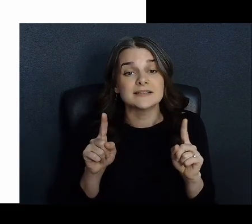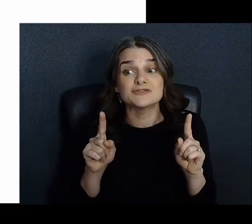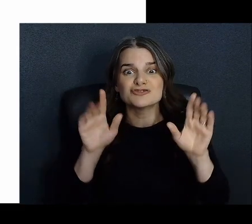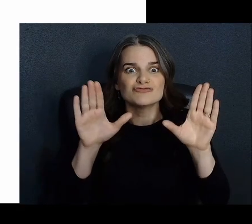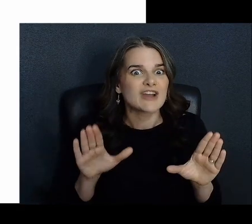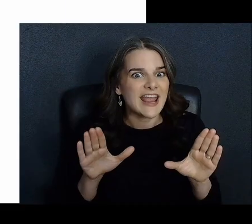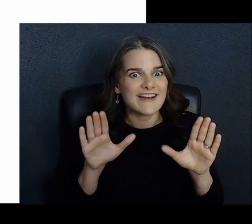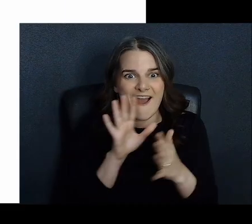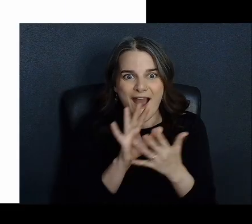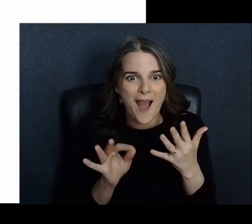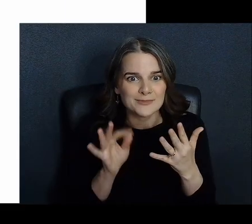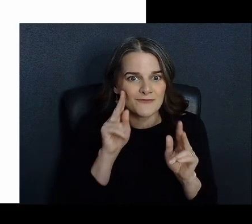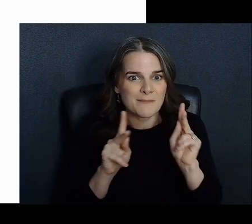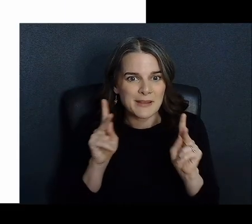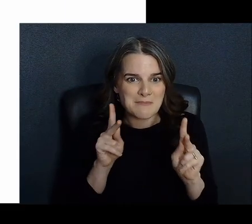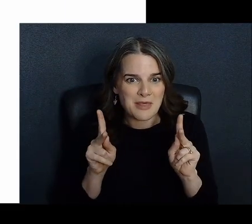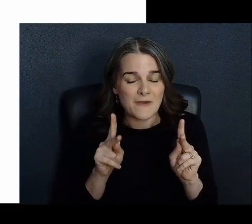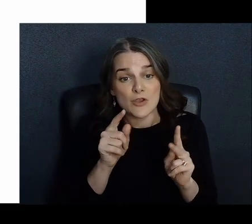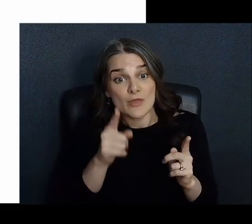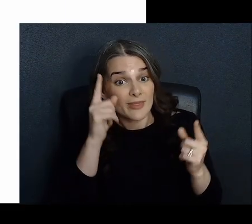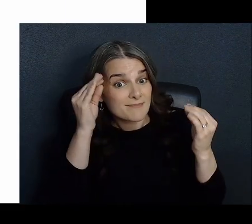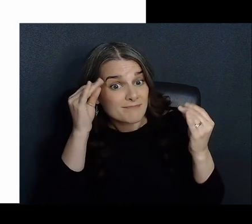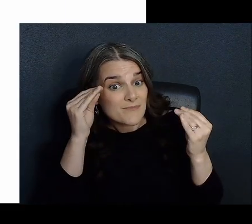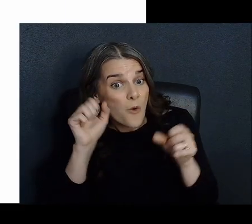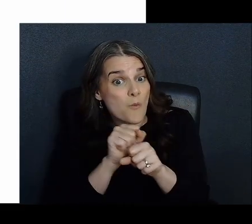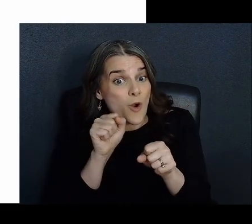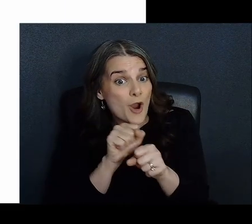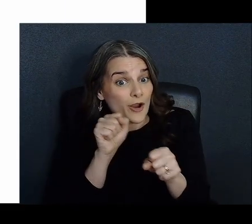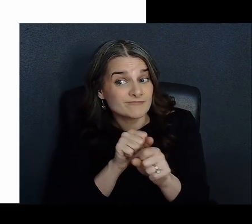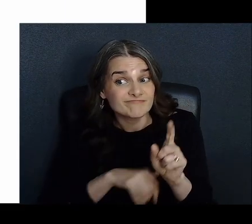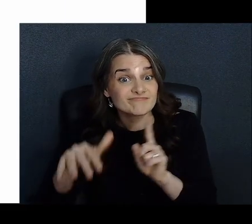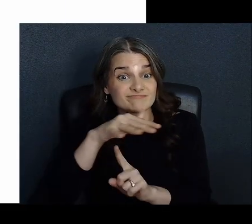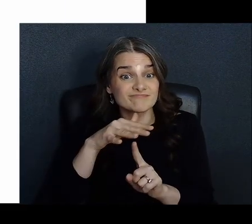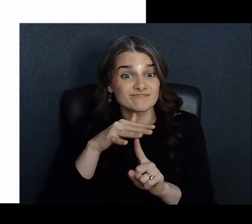especially if you think about it in the workplace. If indeed your employer doesn't provide